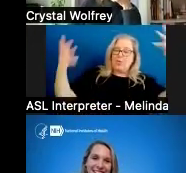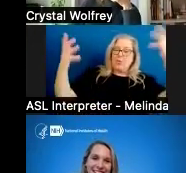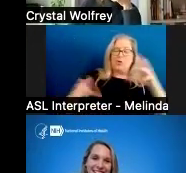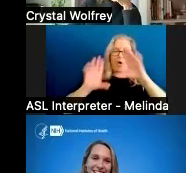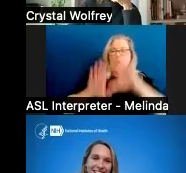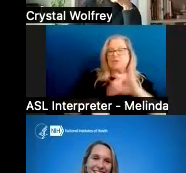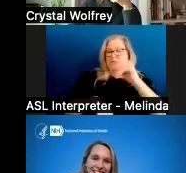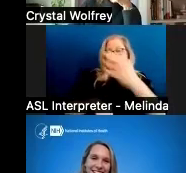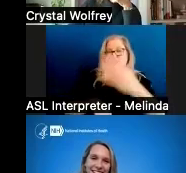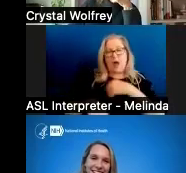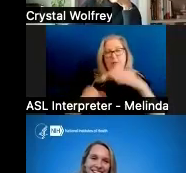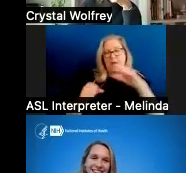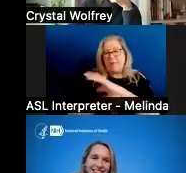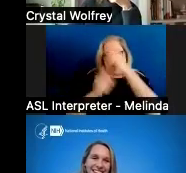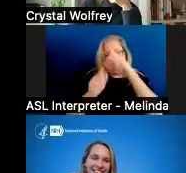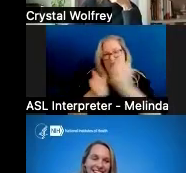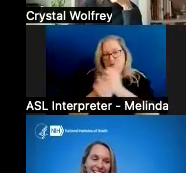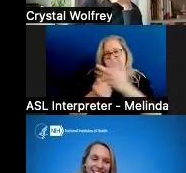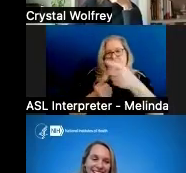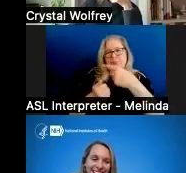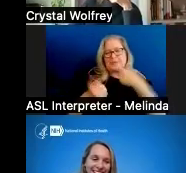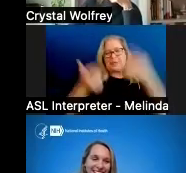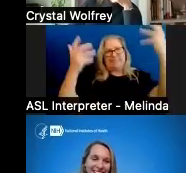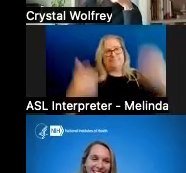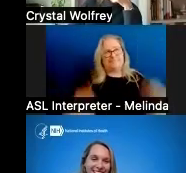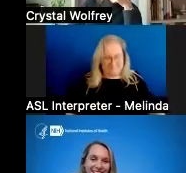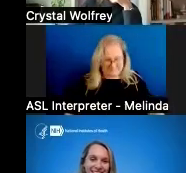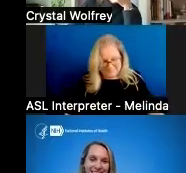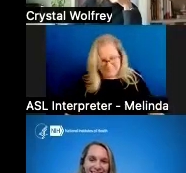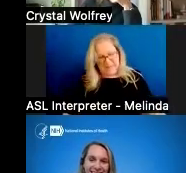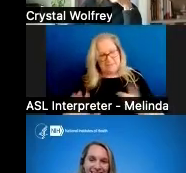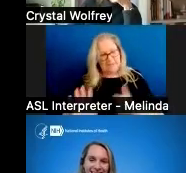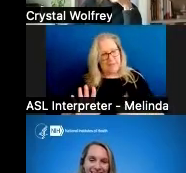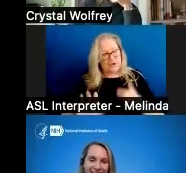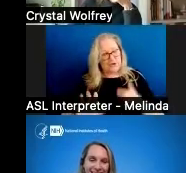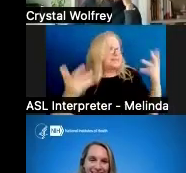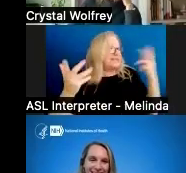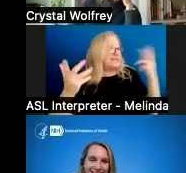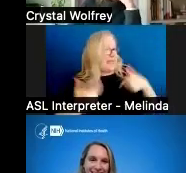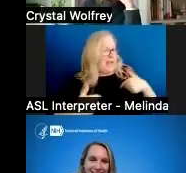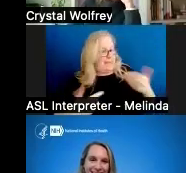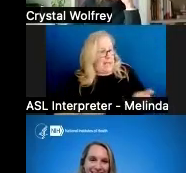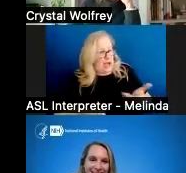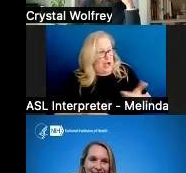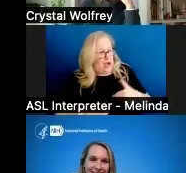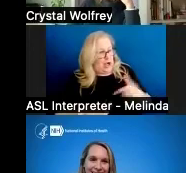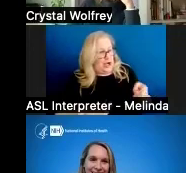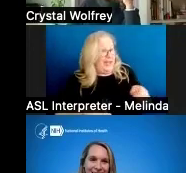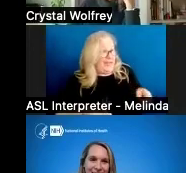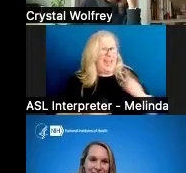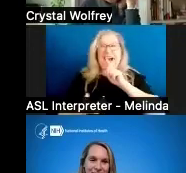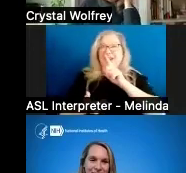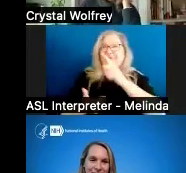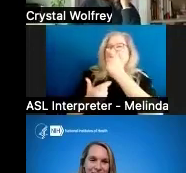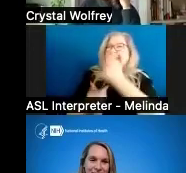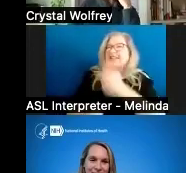I completely agree with everything you just said. I apologize, everybody. Crystal Wolfrey: Do you know where I am? You're at the, "This is really interesting." Sean Hine: All right.